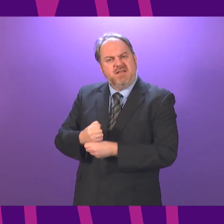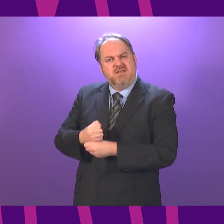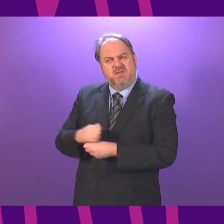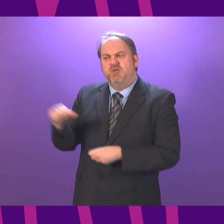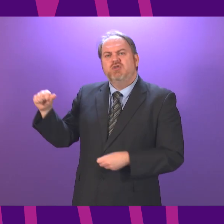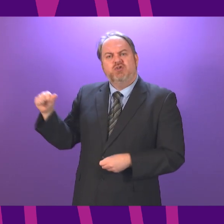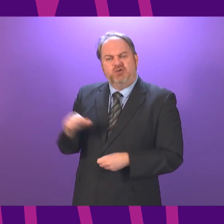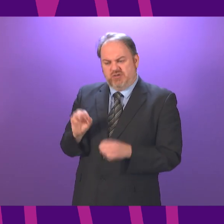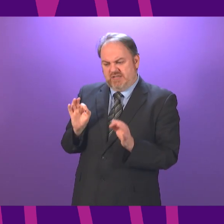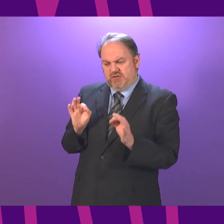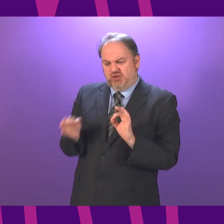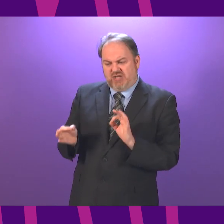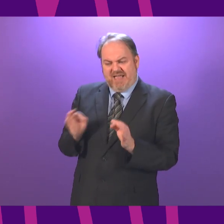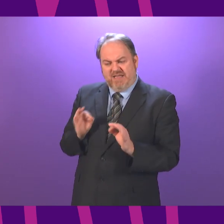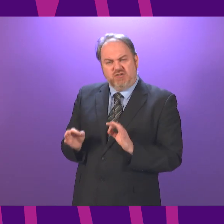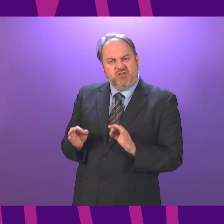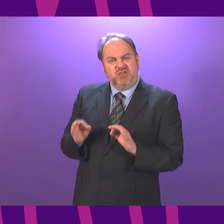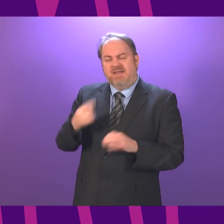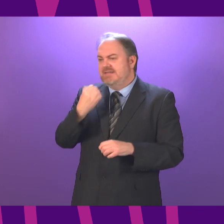its estimates of when it will be able to deliver vaccine into people’s arms?